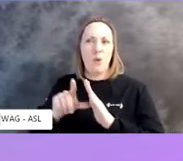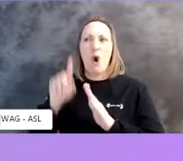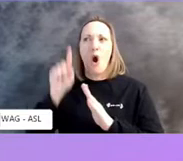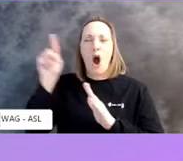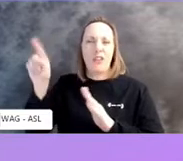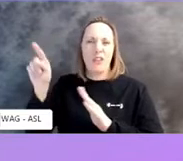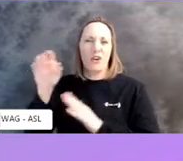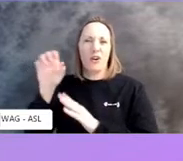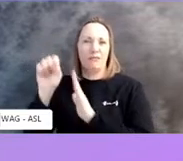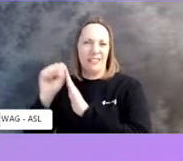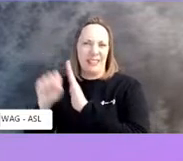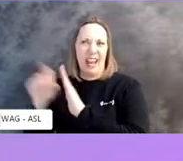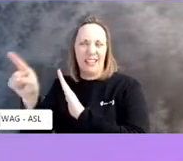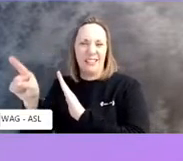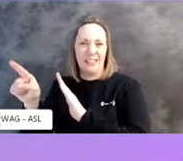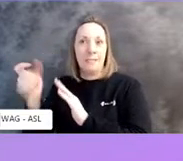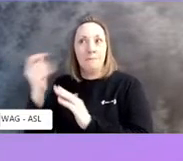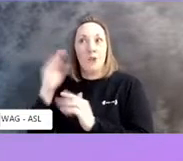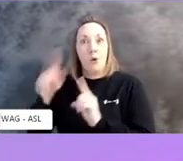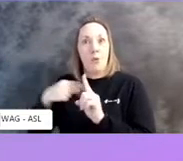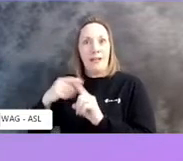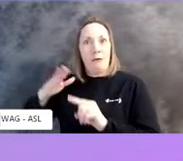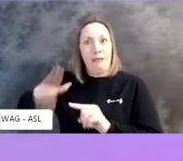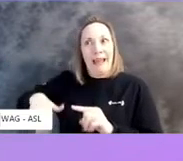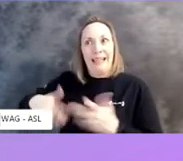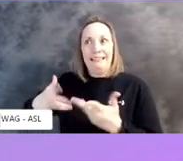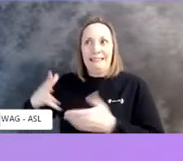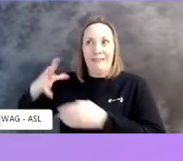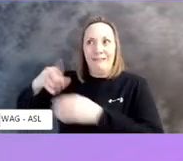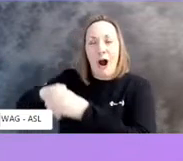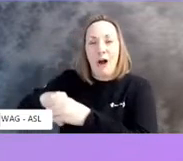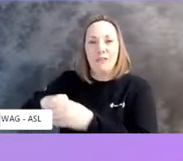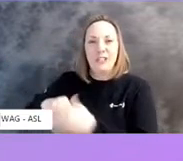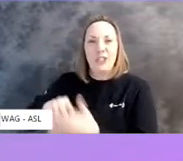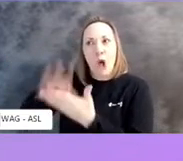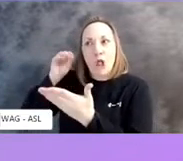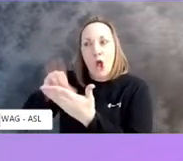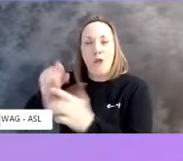quite a lot of time last year looking at other and